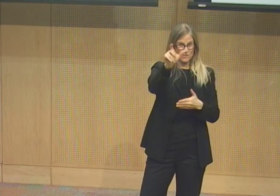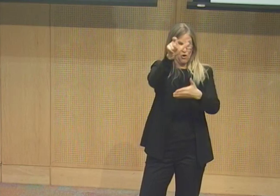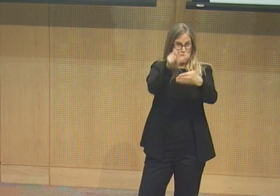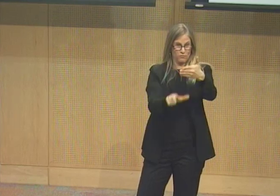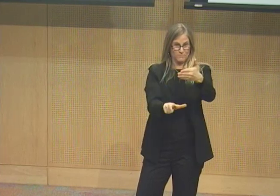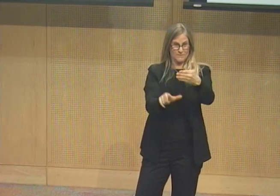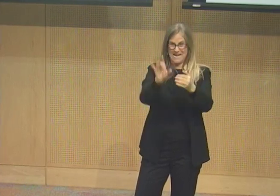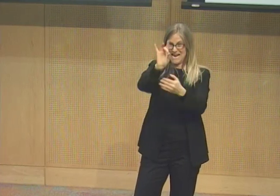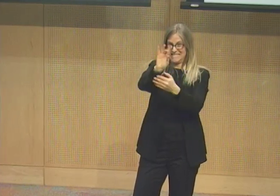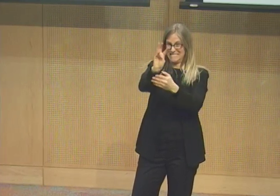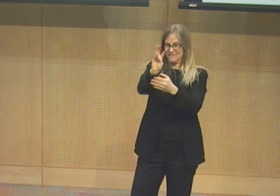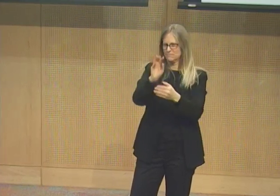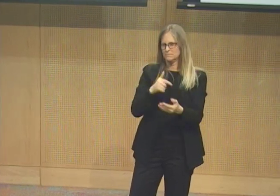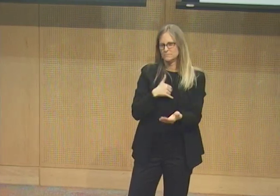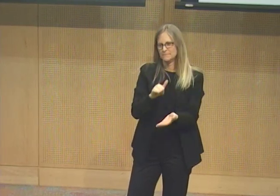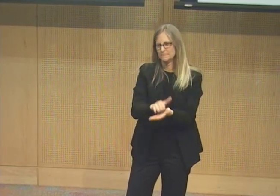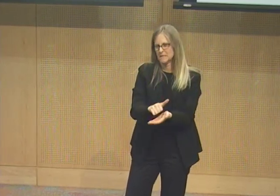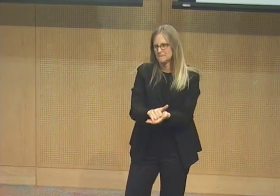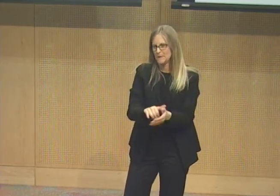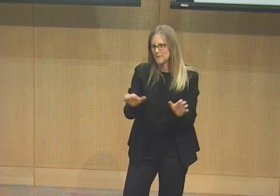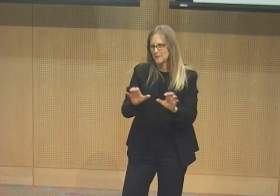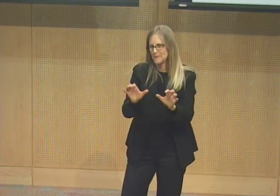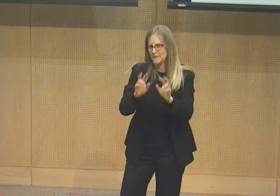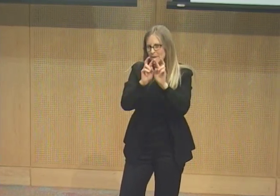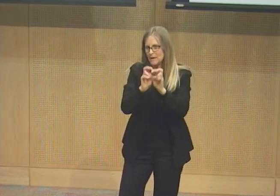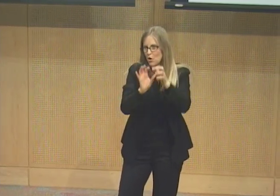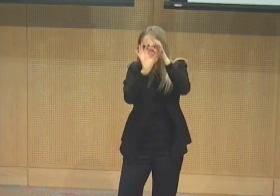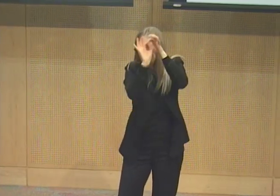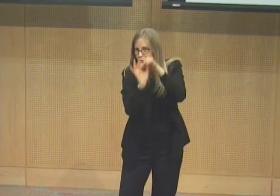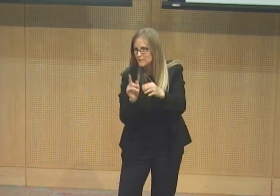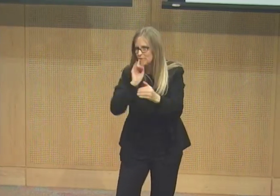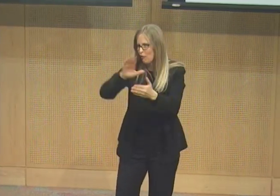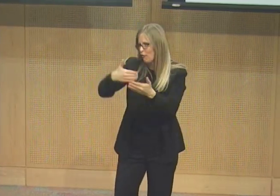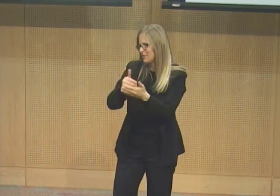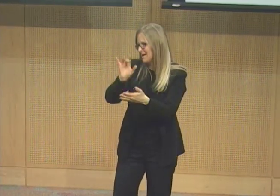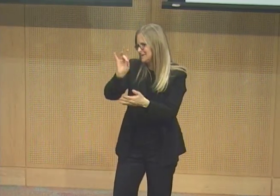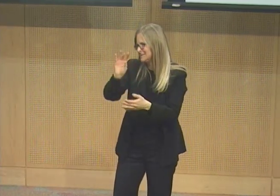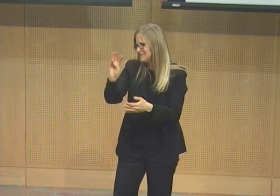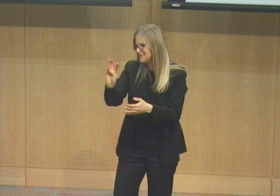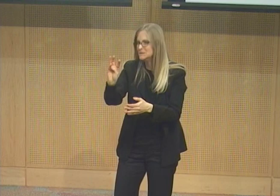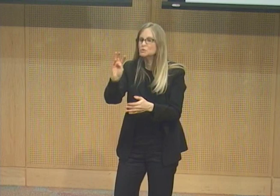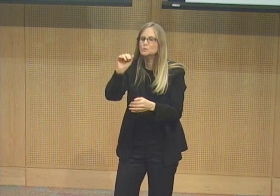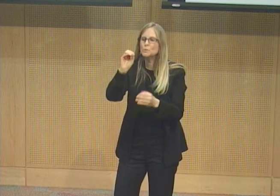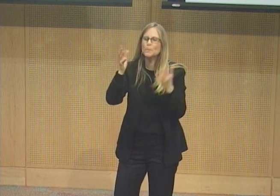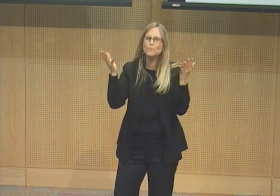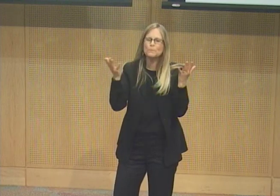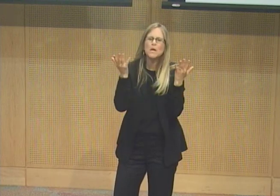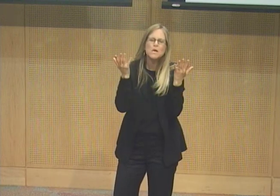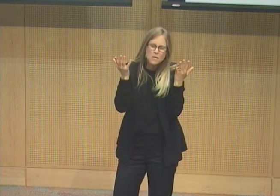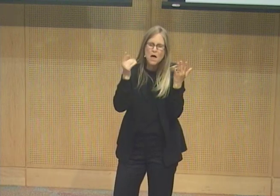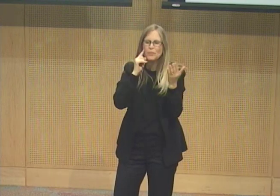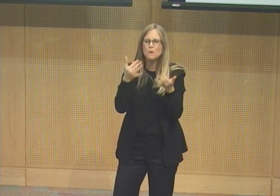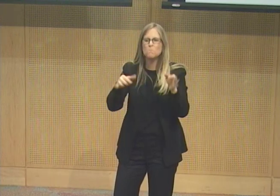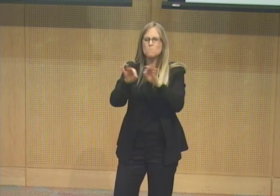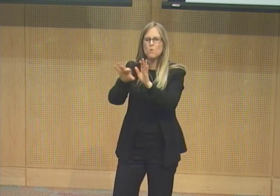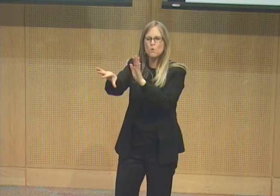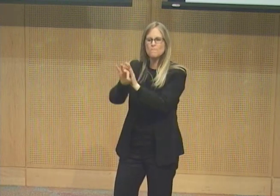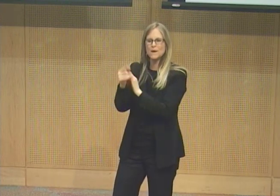Remember that I analyzed 86 articles. It was impossible to analyze all 86 articles in depth,